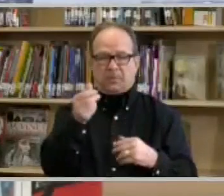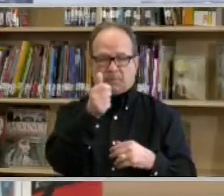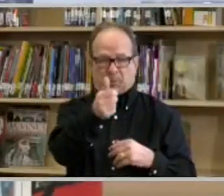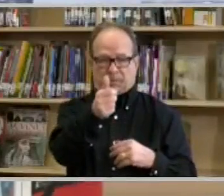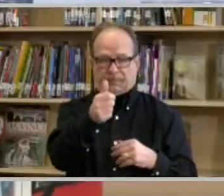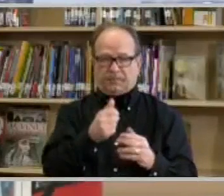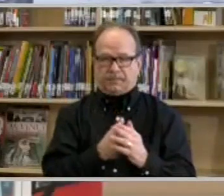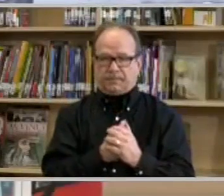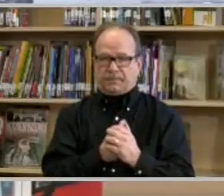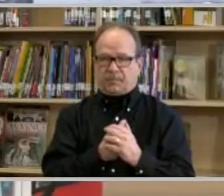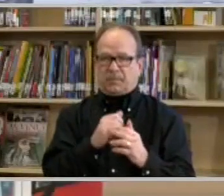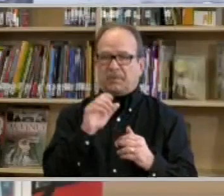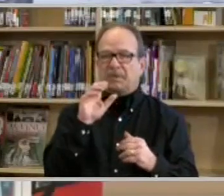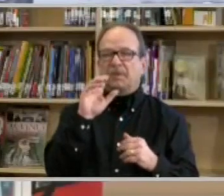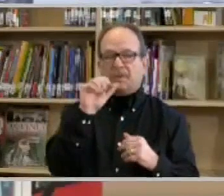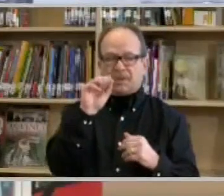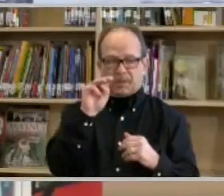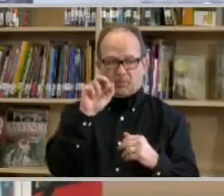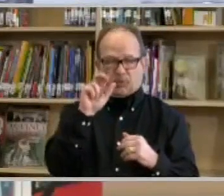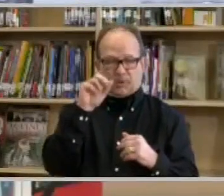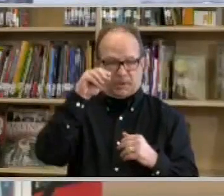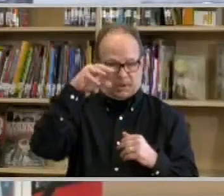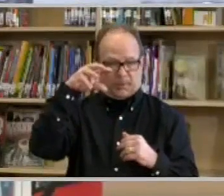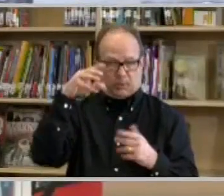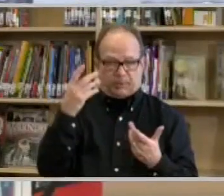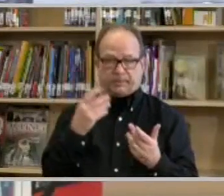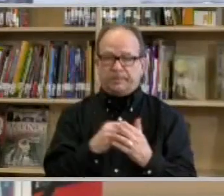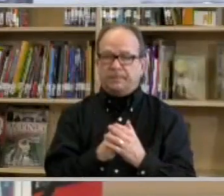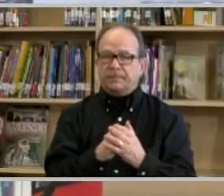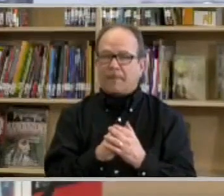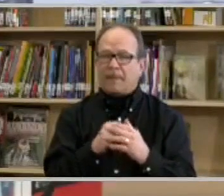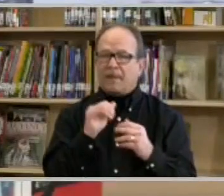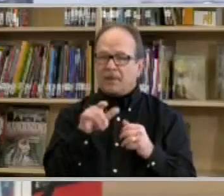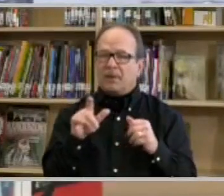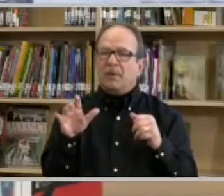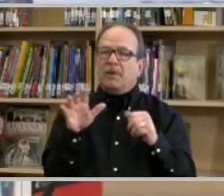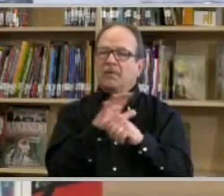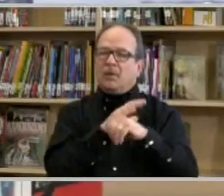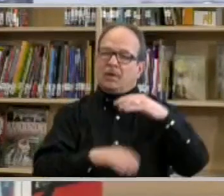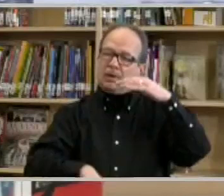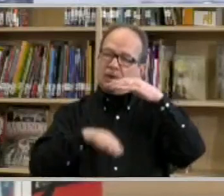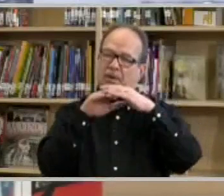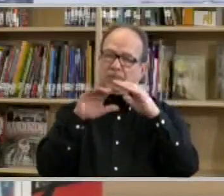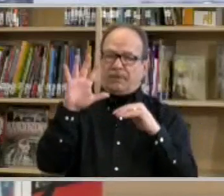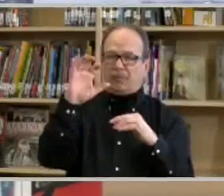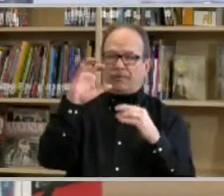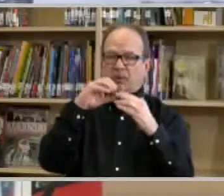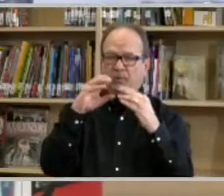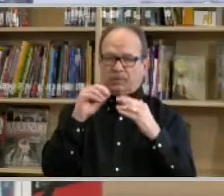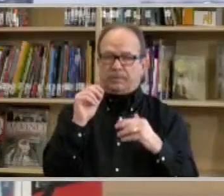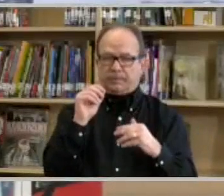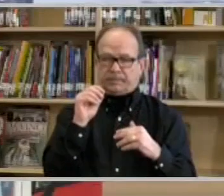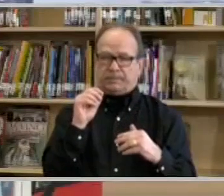RETAILER, PICK UP ONE OF THESE SETS OF CAMERAS, AND PRETTY MUCH